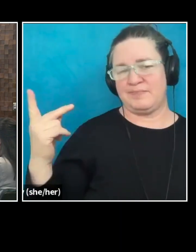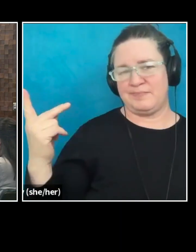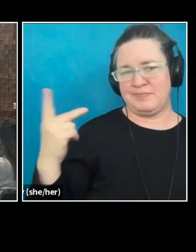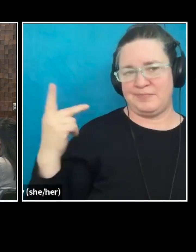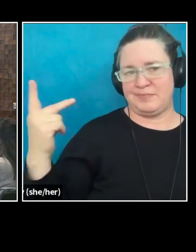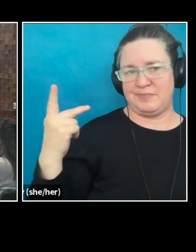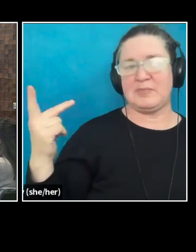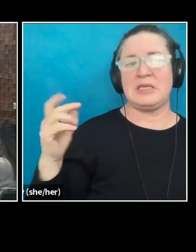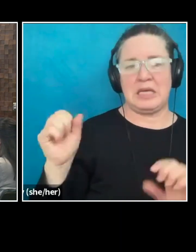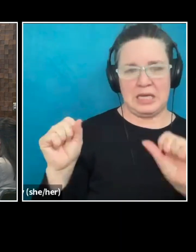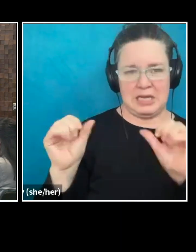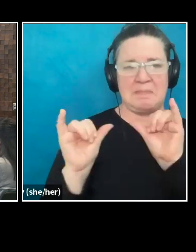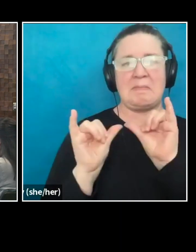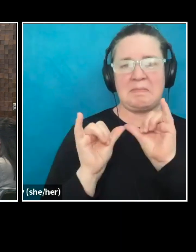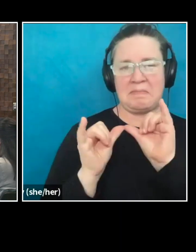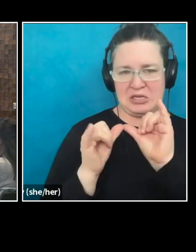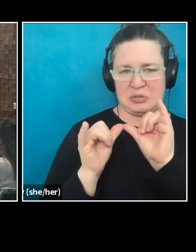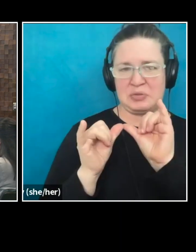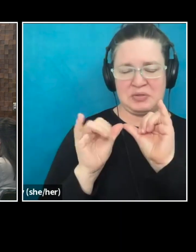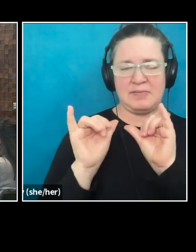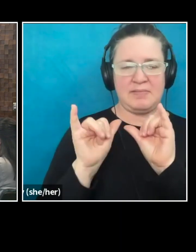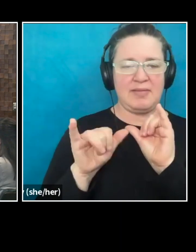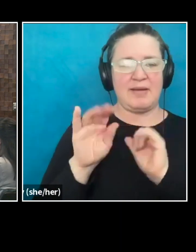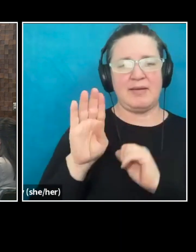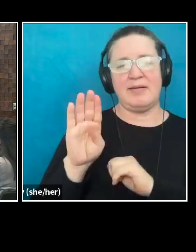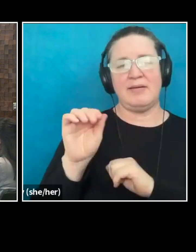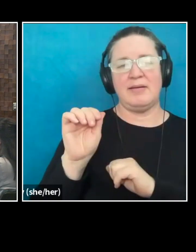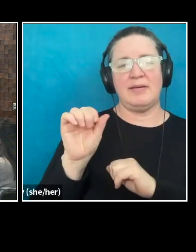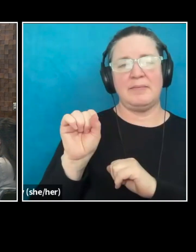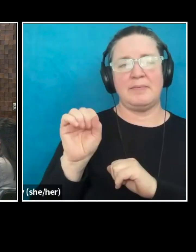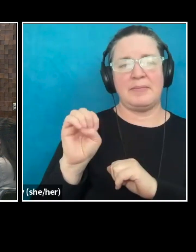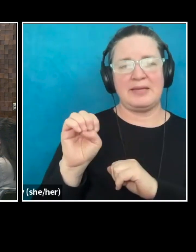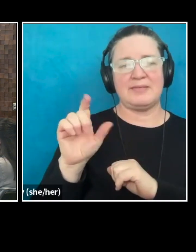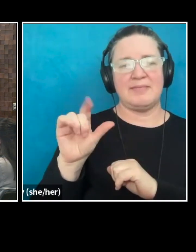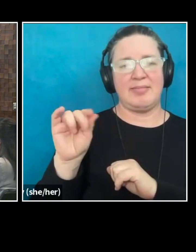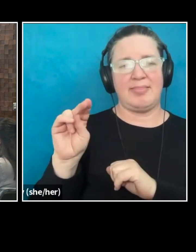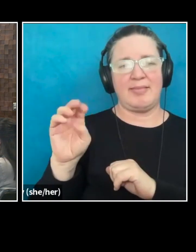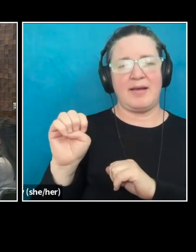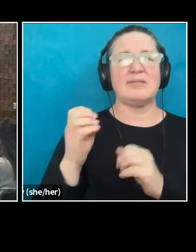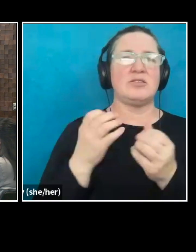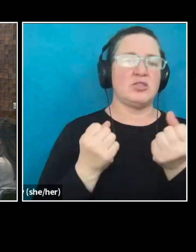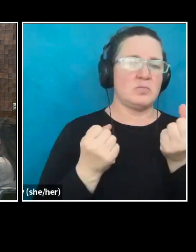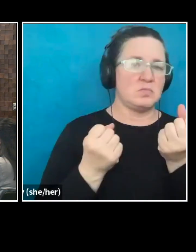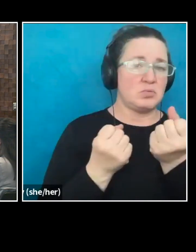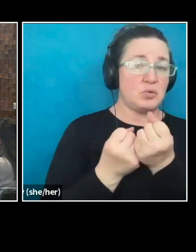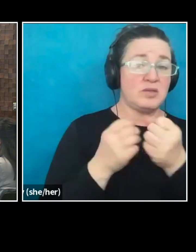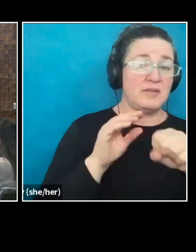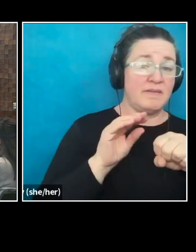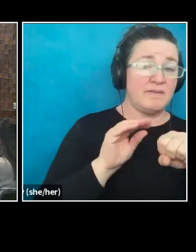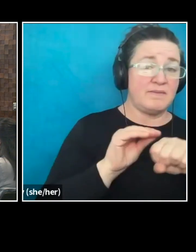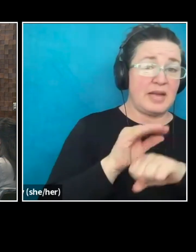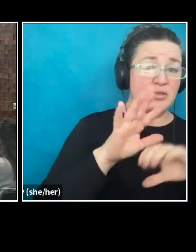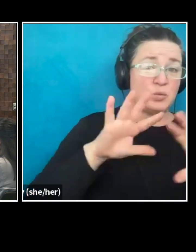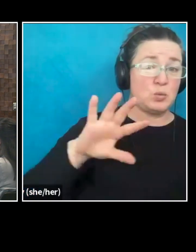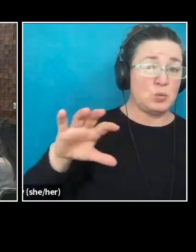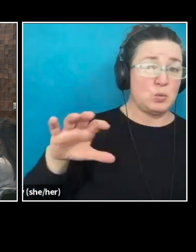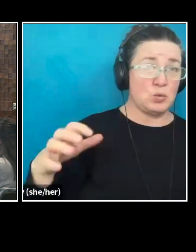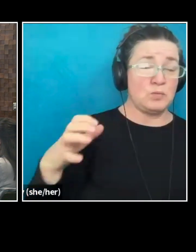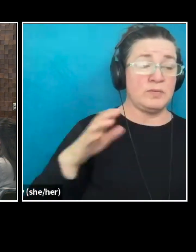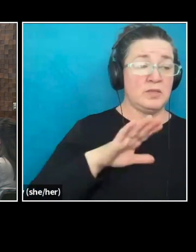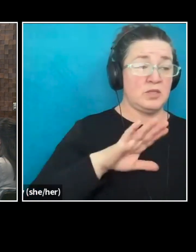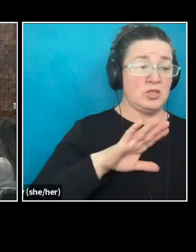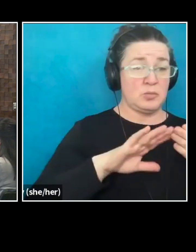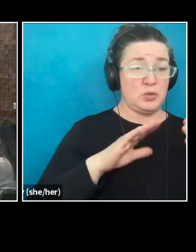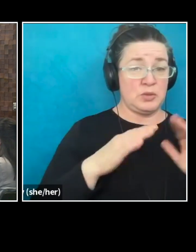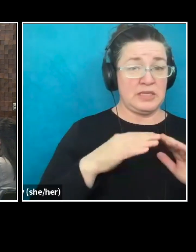baseline and help our advisory group and and the community we we speak with think about the ways to